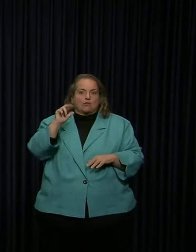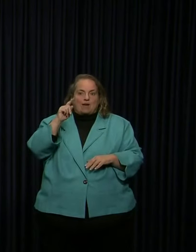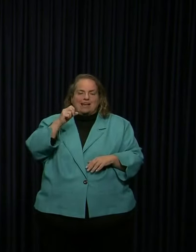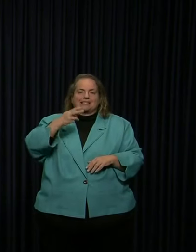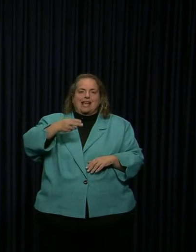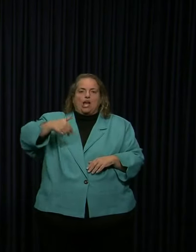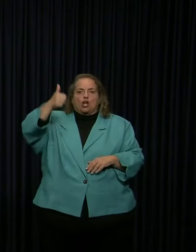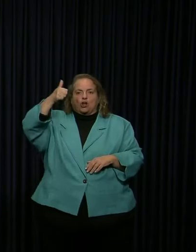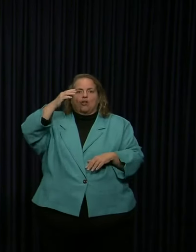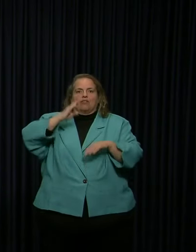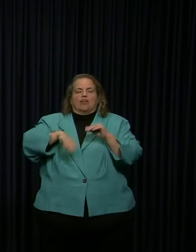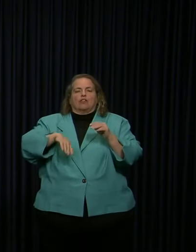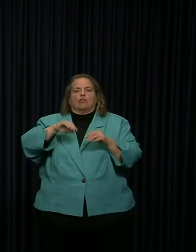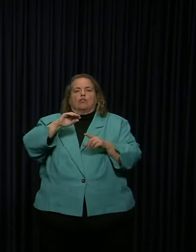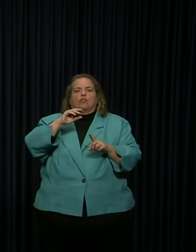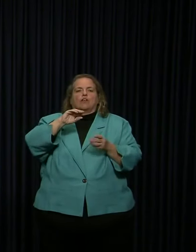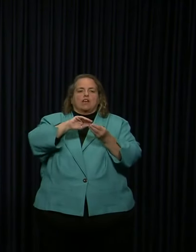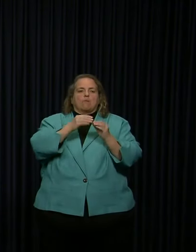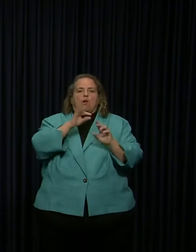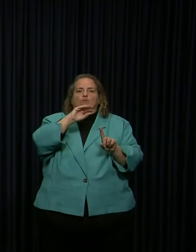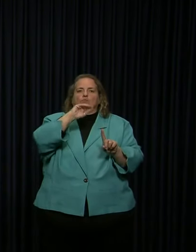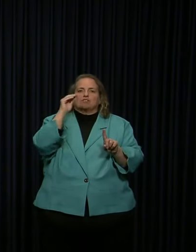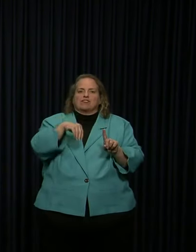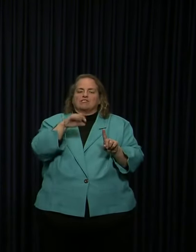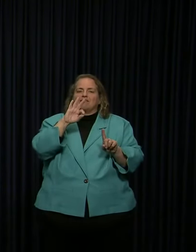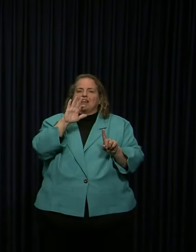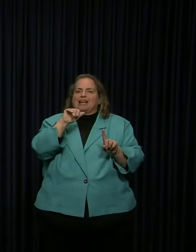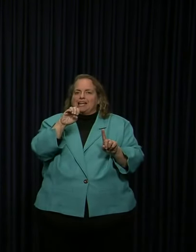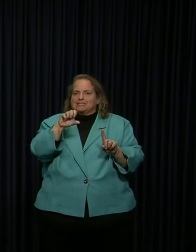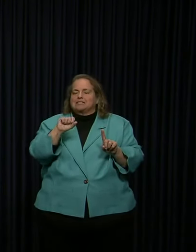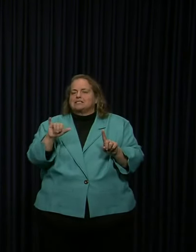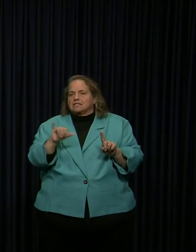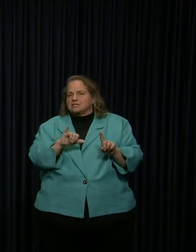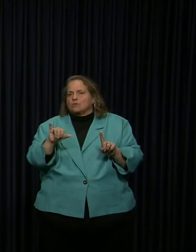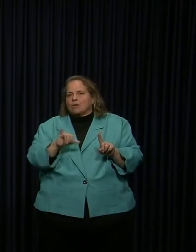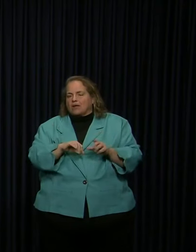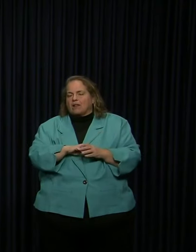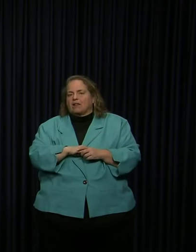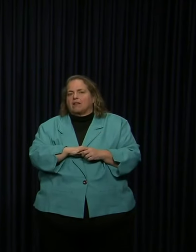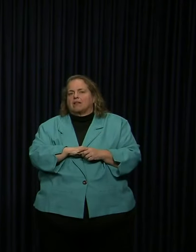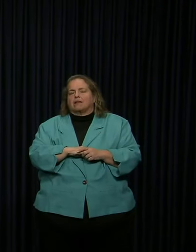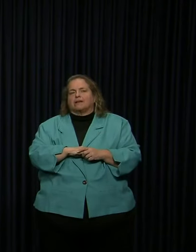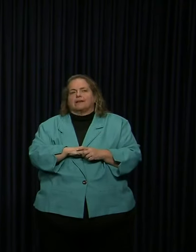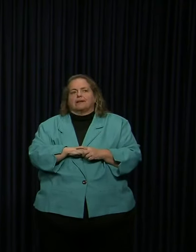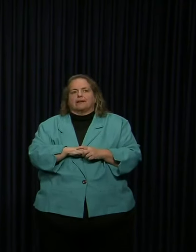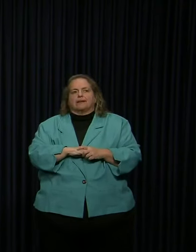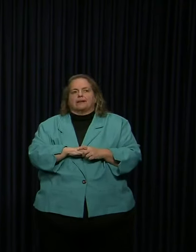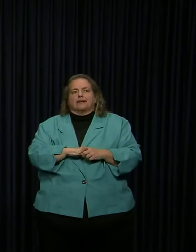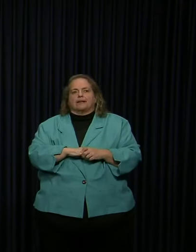NEED TO YOU KEEP DOING IT.